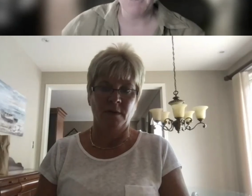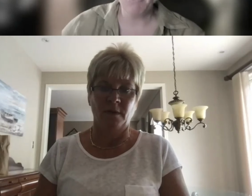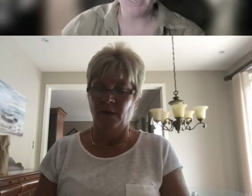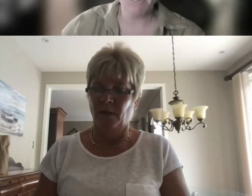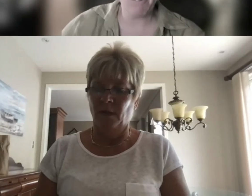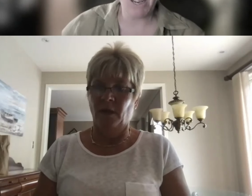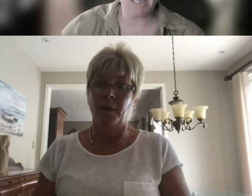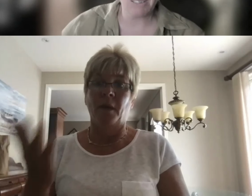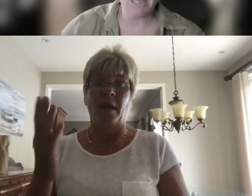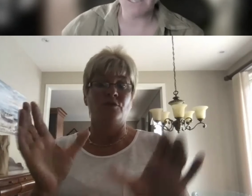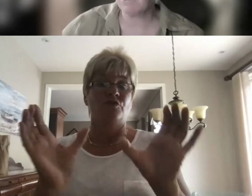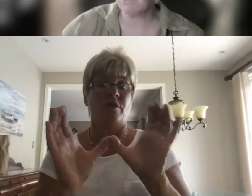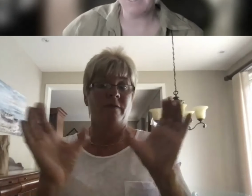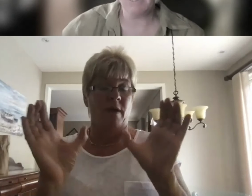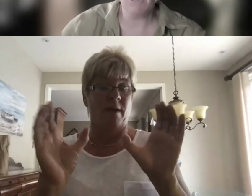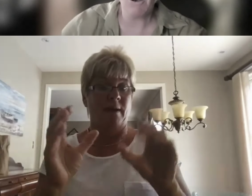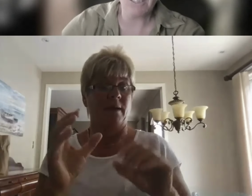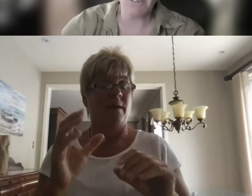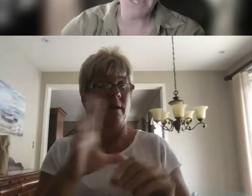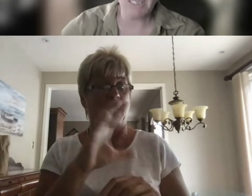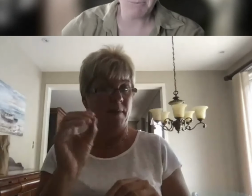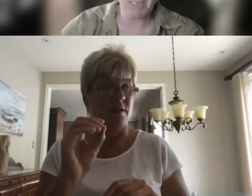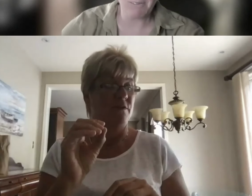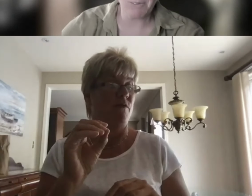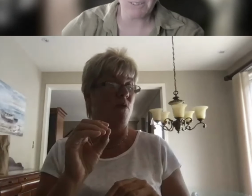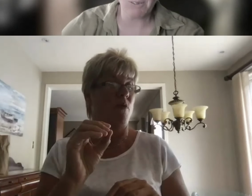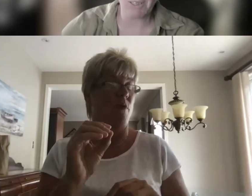but in fact it's not going deep enough to look